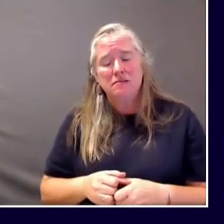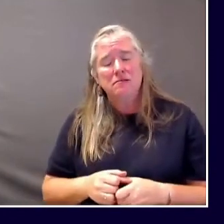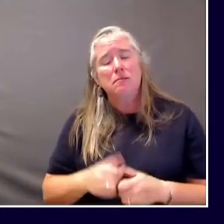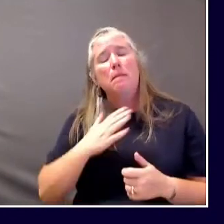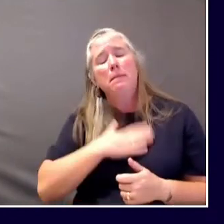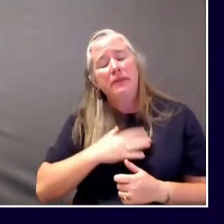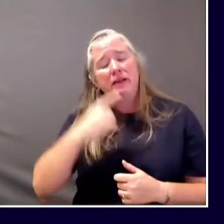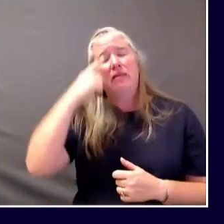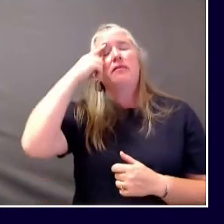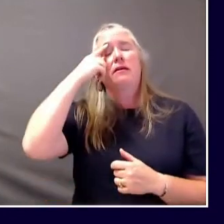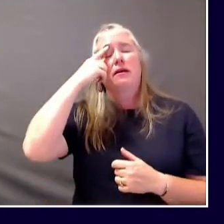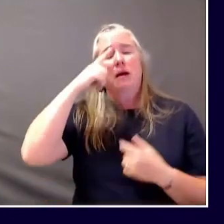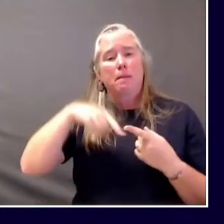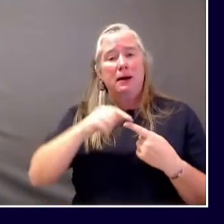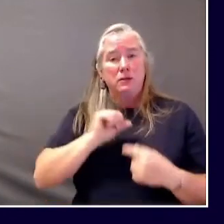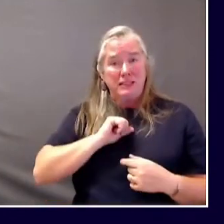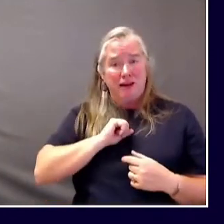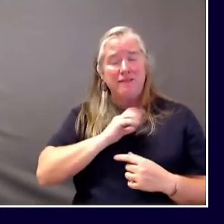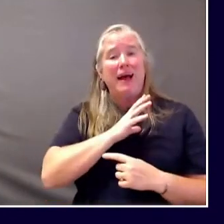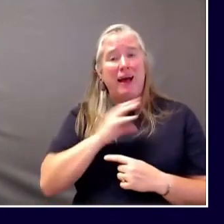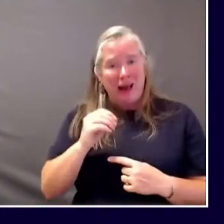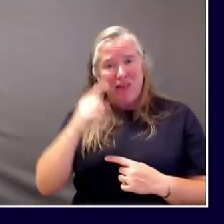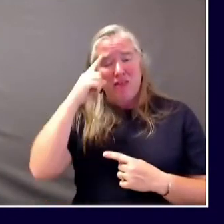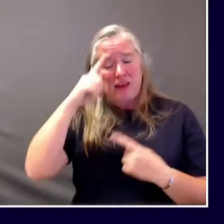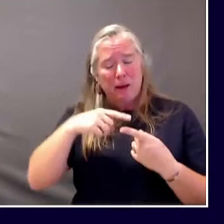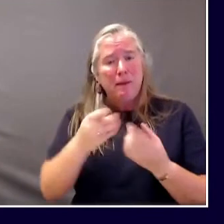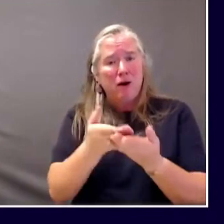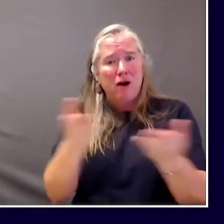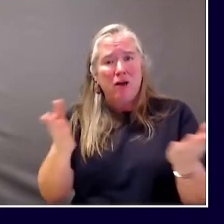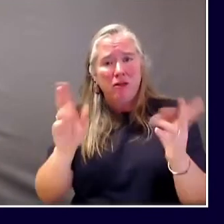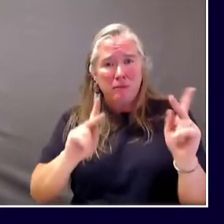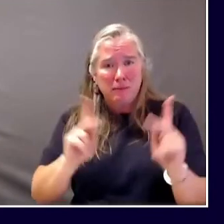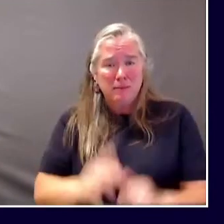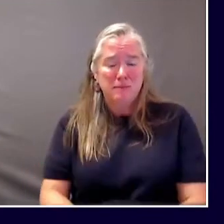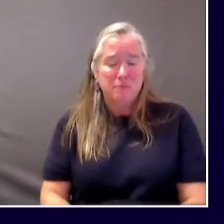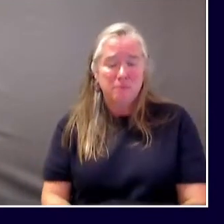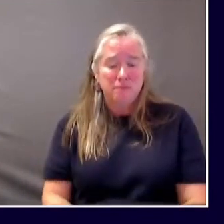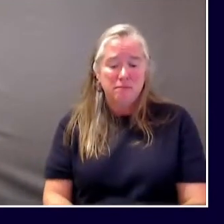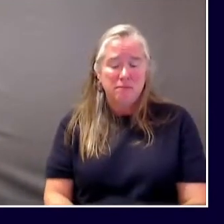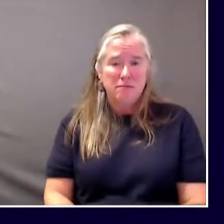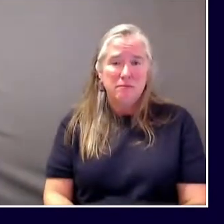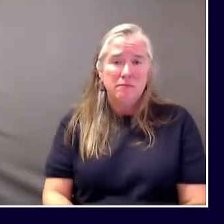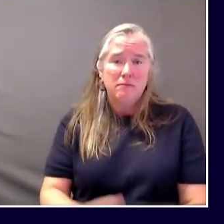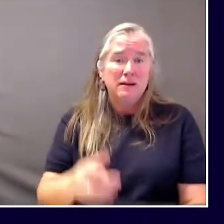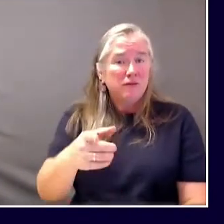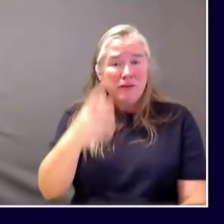first and foremost if you don't think about